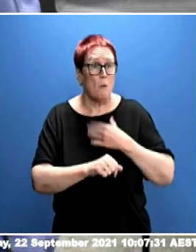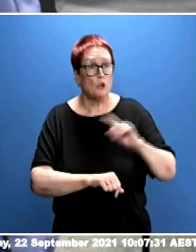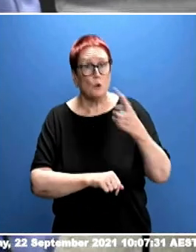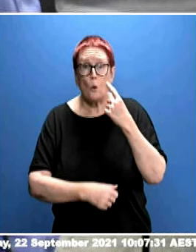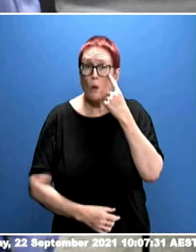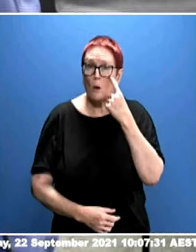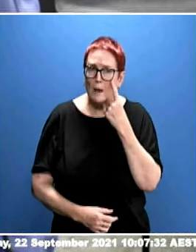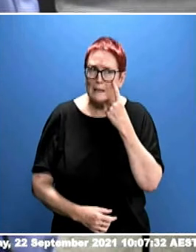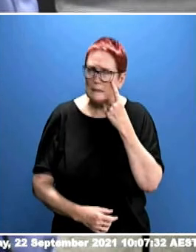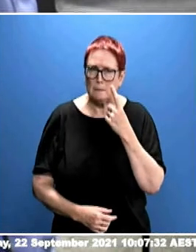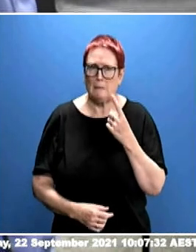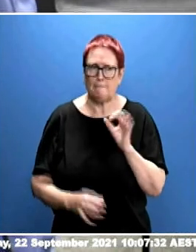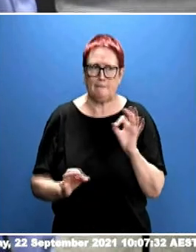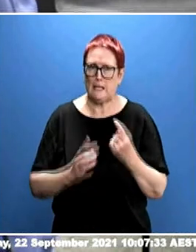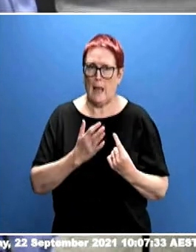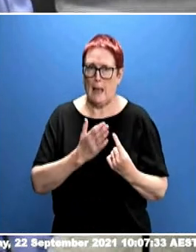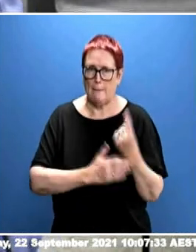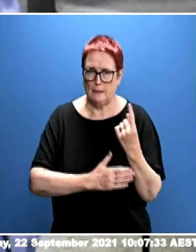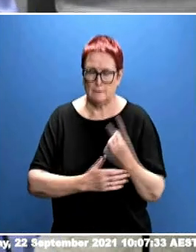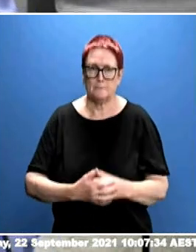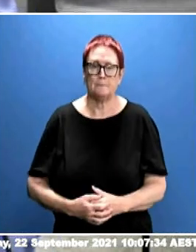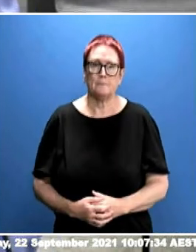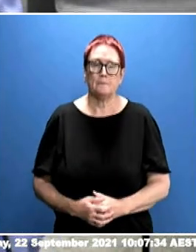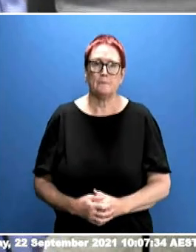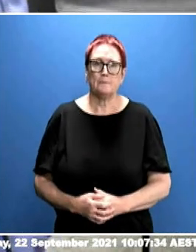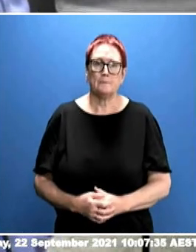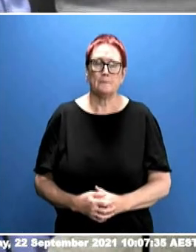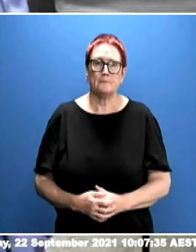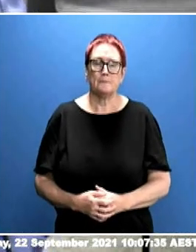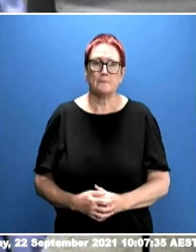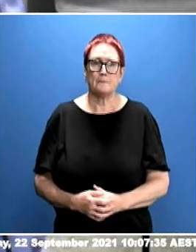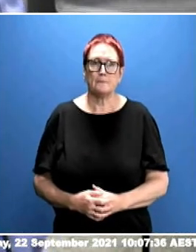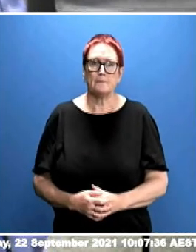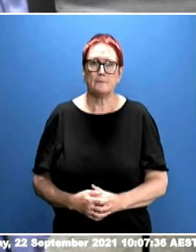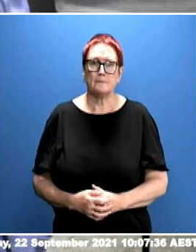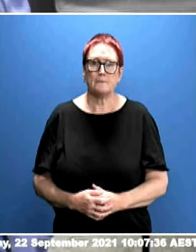That was never sought further after that time, so whilst